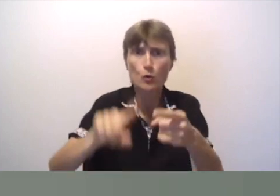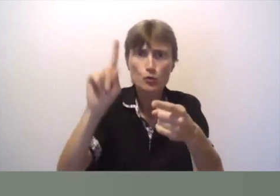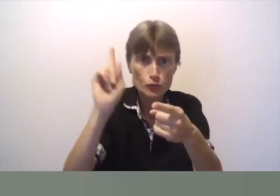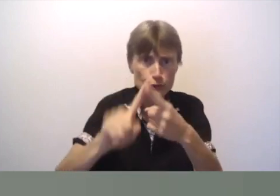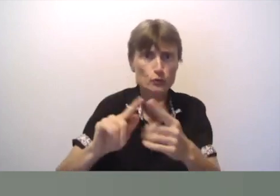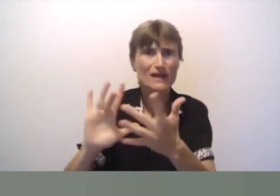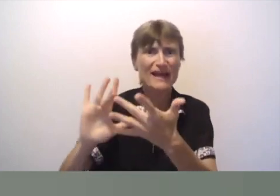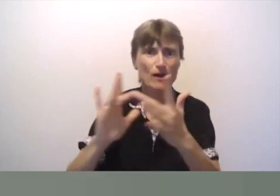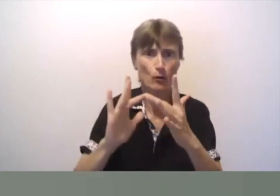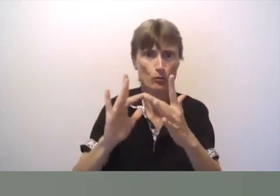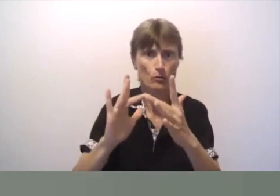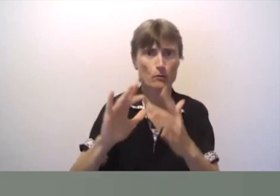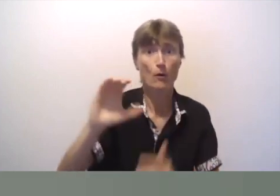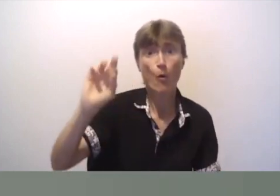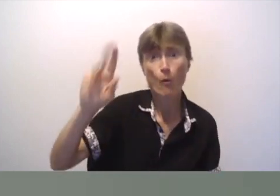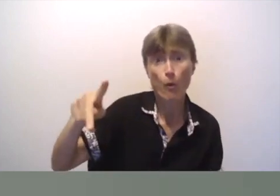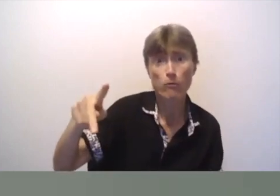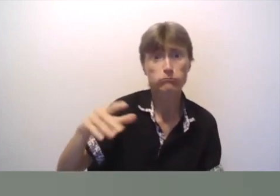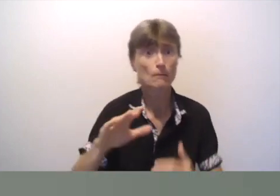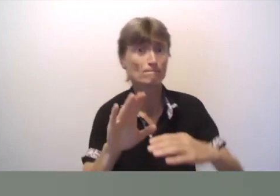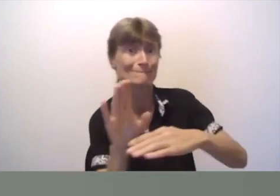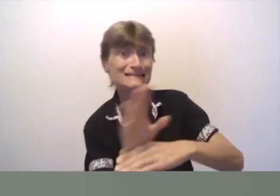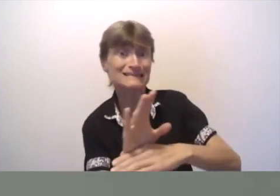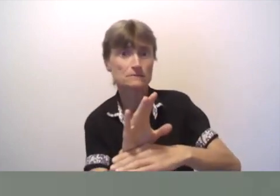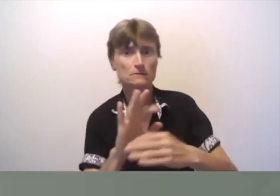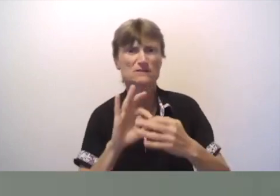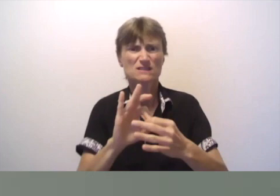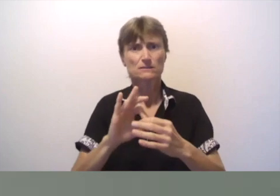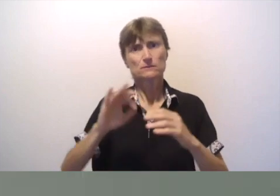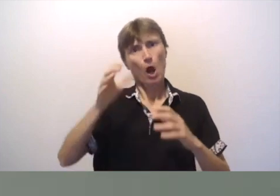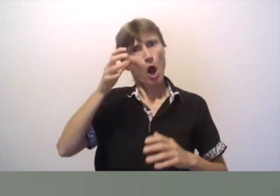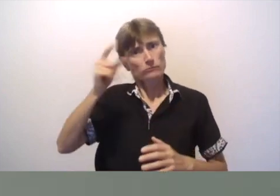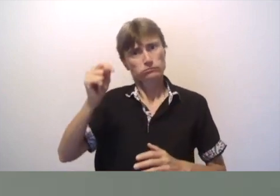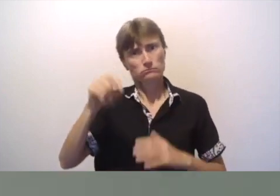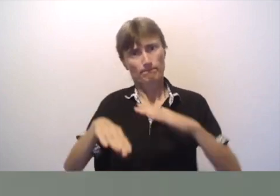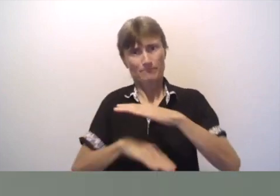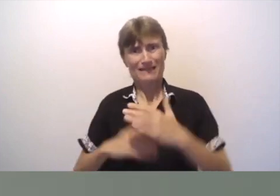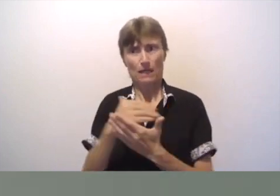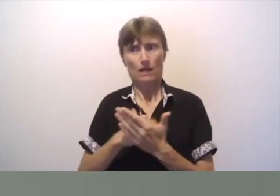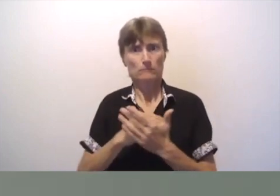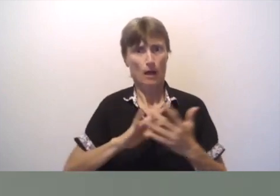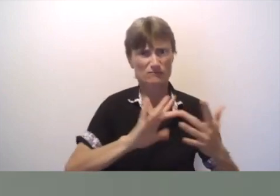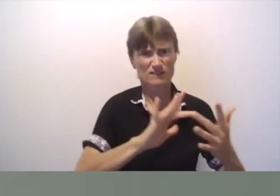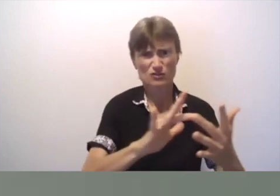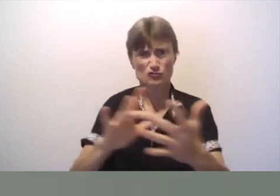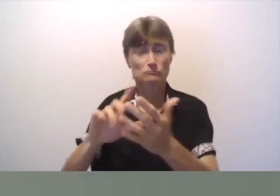basic income on that specific question of asking a corporation or business to put money toward